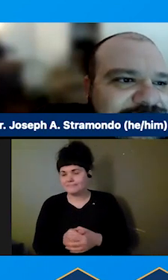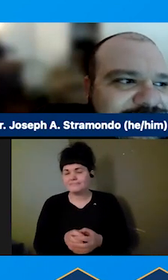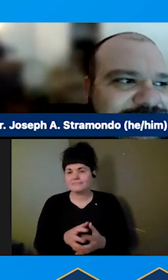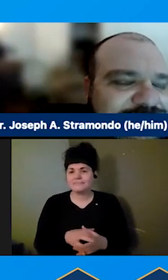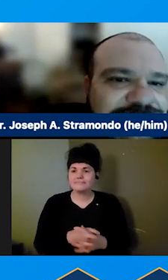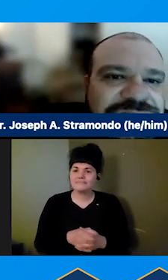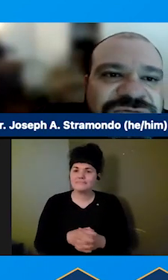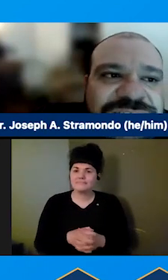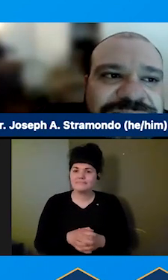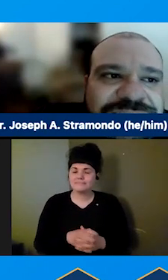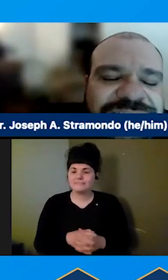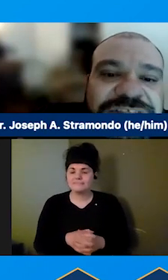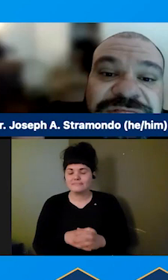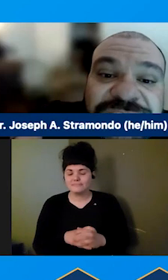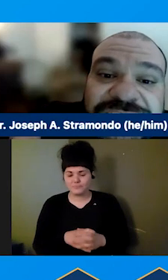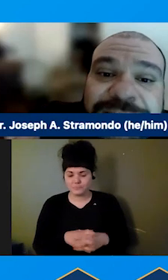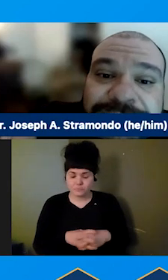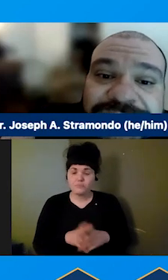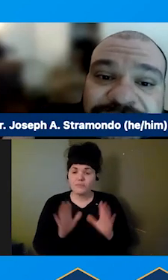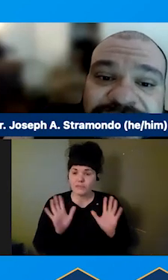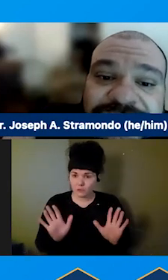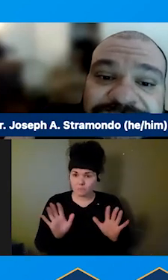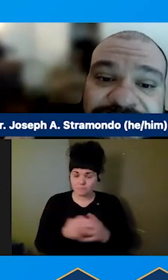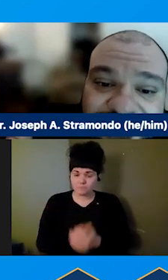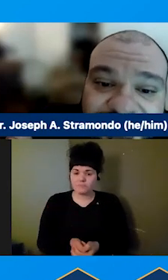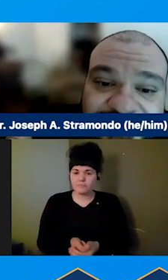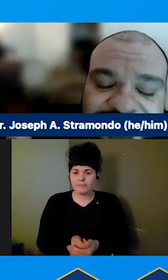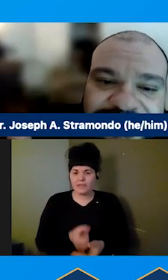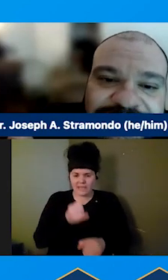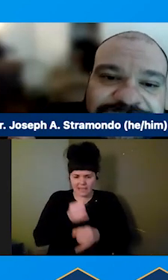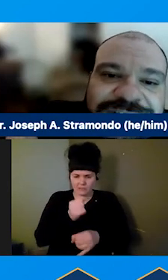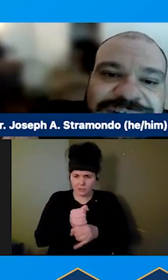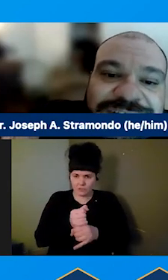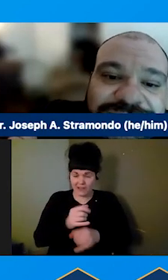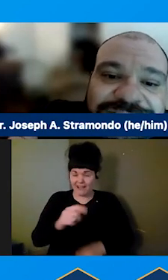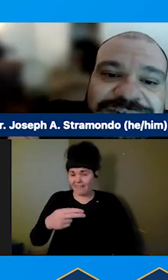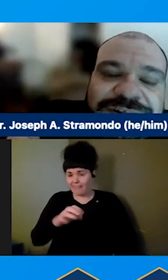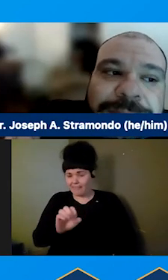institutions are defined fundamentally, the thing that makes a thing an institution is